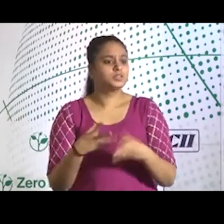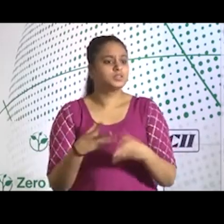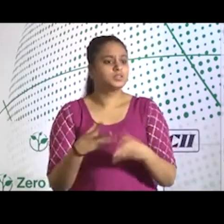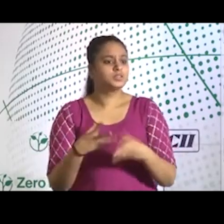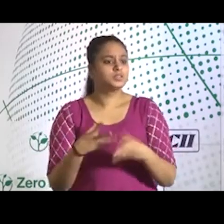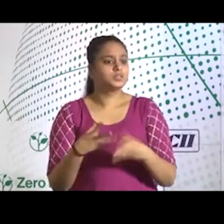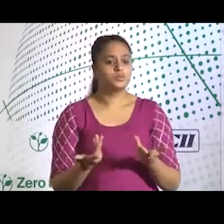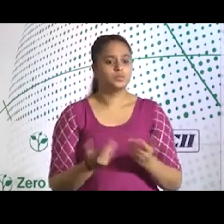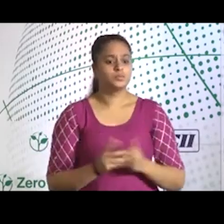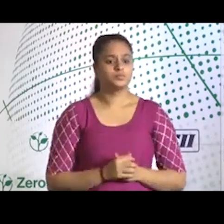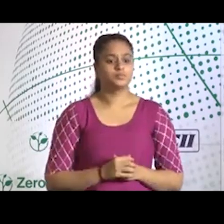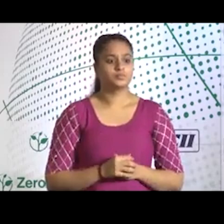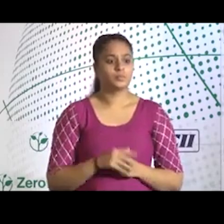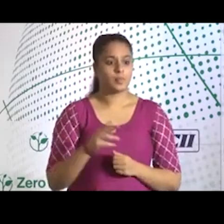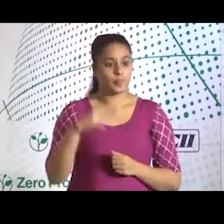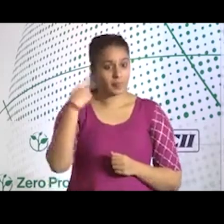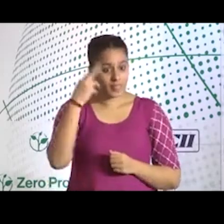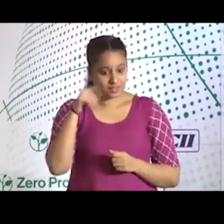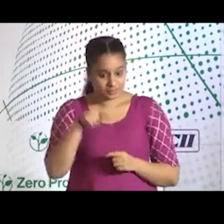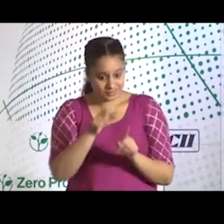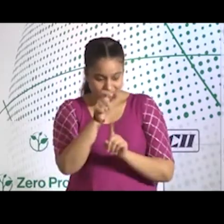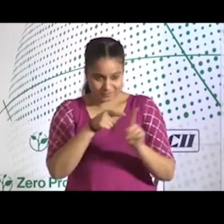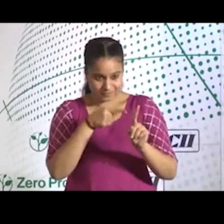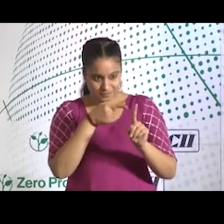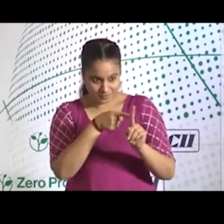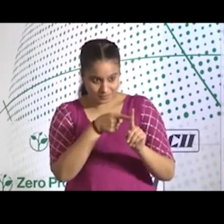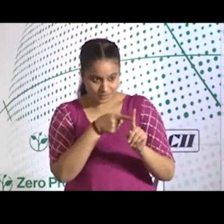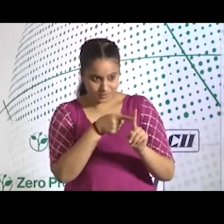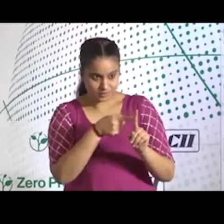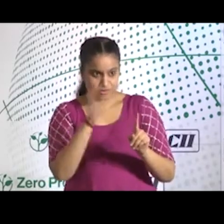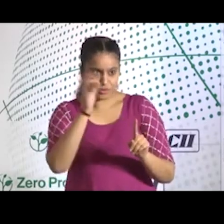Because it's not just that the employee comes to office and just does that.